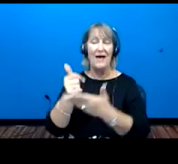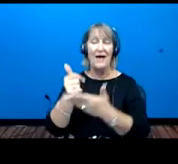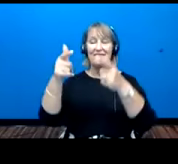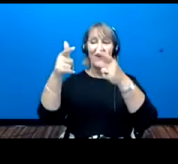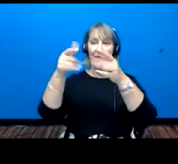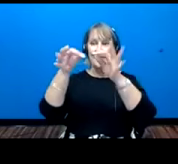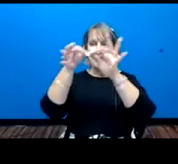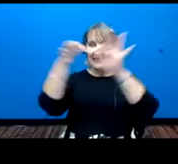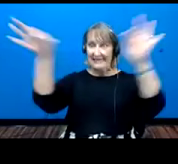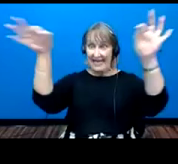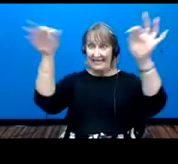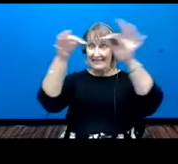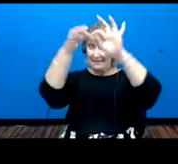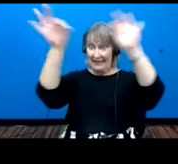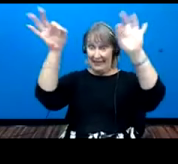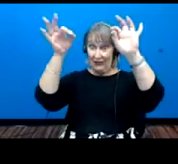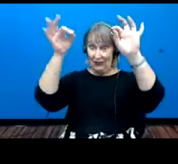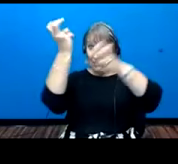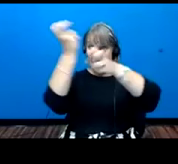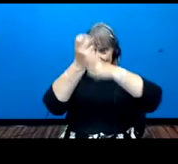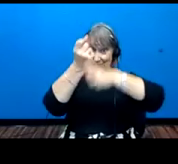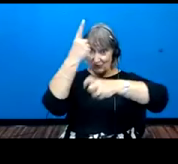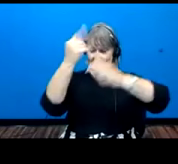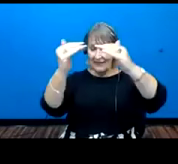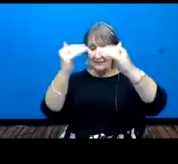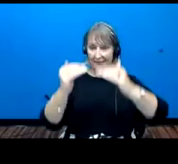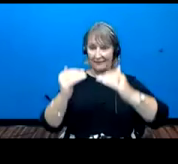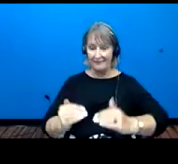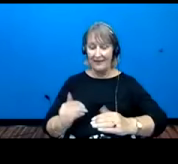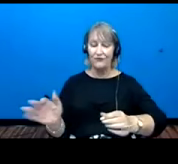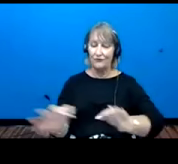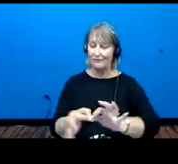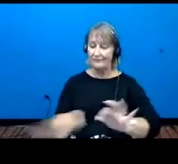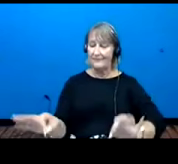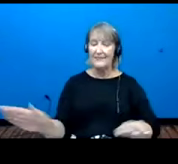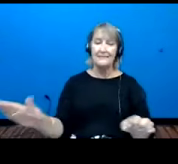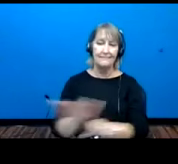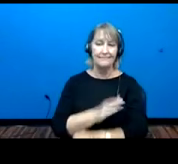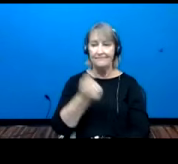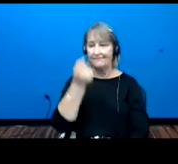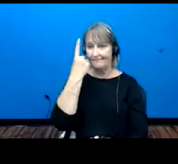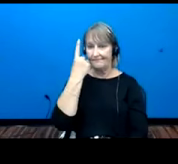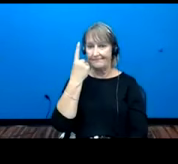and so very, very happy about this. Once again, where we need your help— getting the information out.